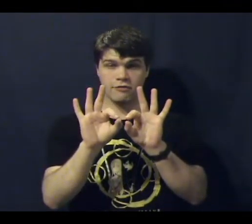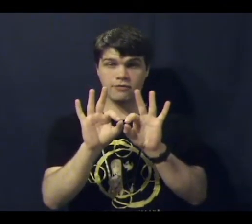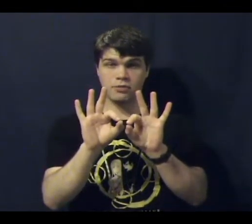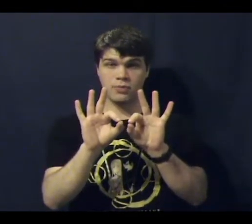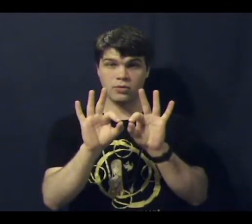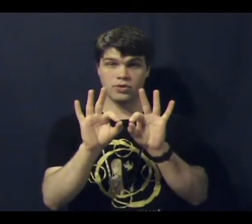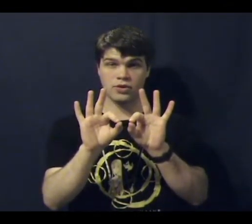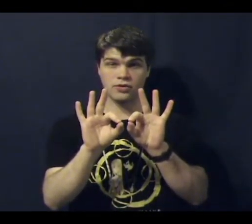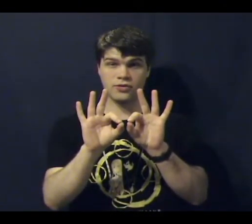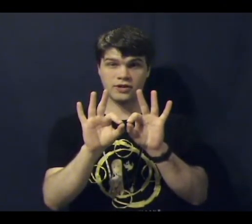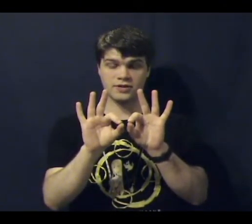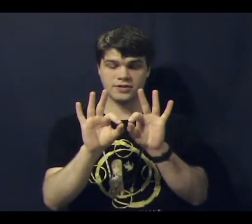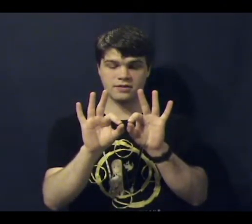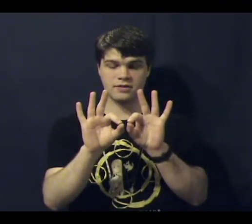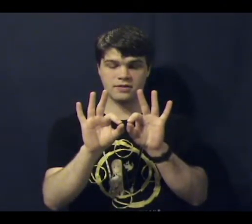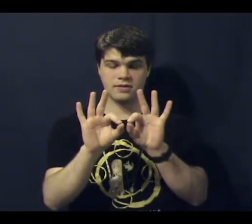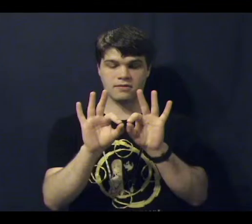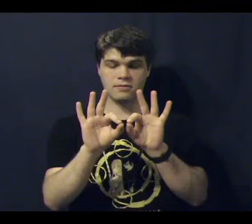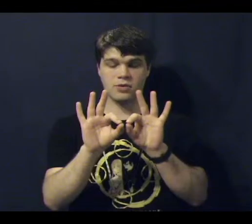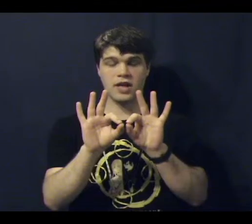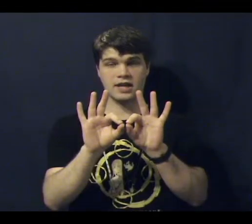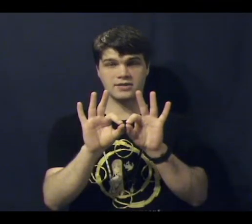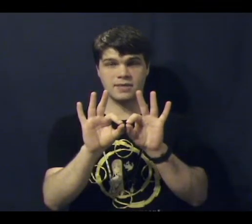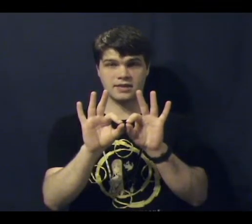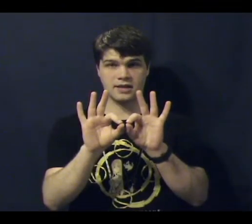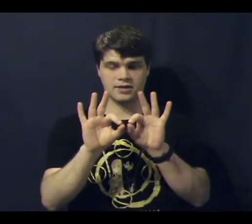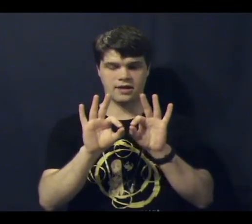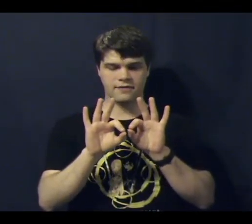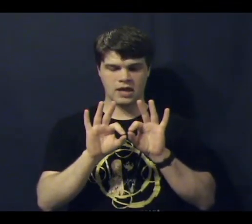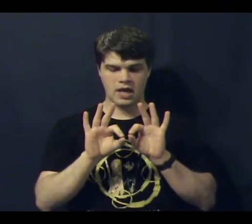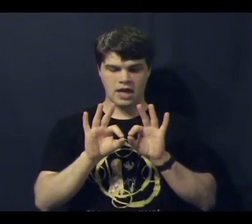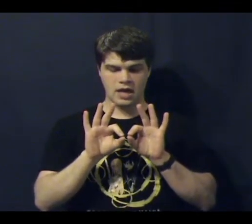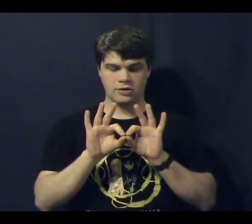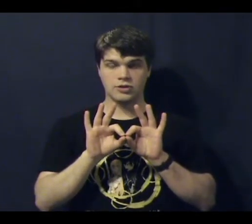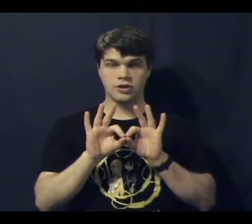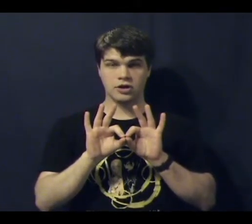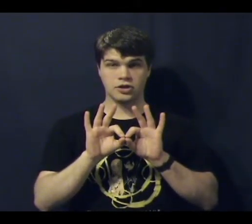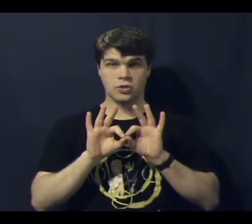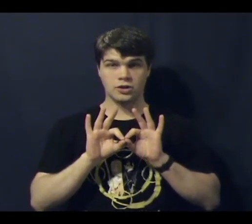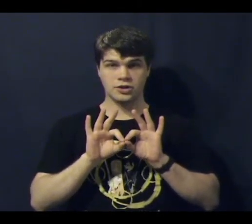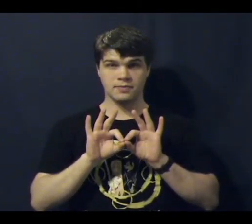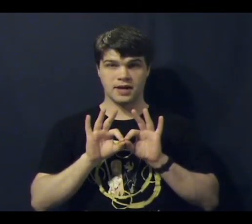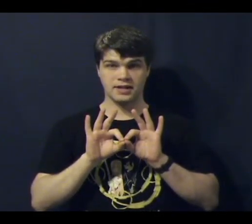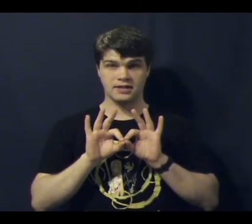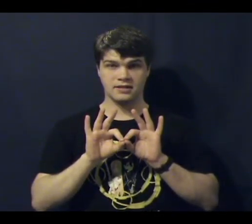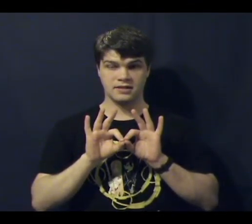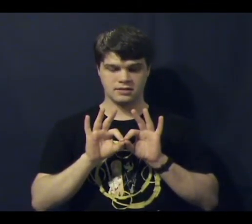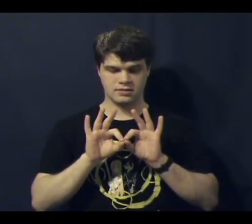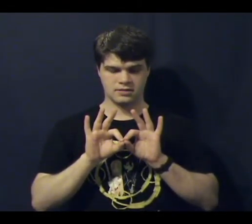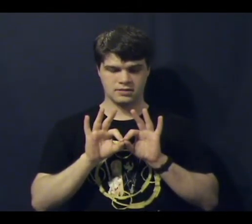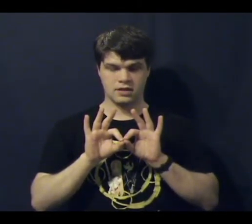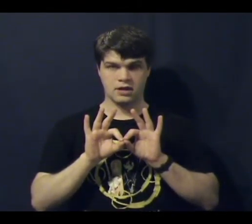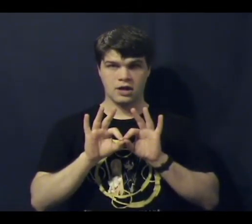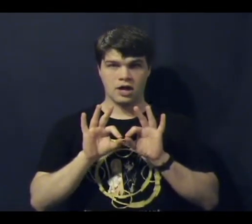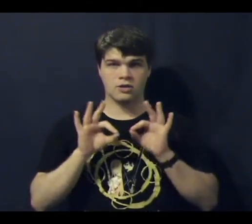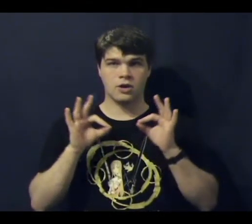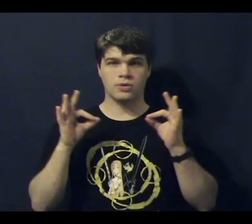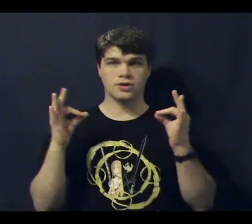"F" with both your fingers, both hands make the letter "F." You start towards your body you go in a